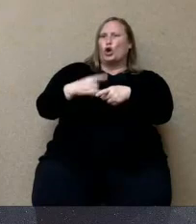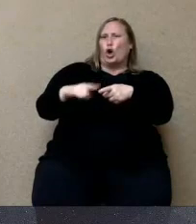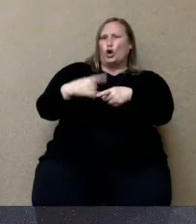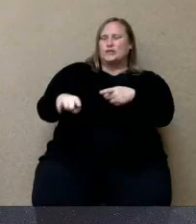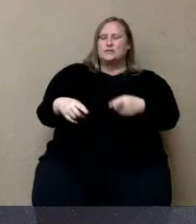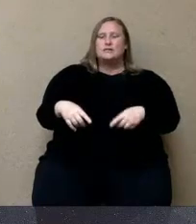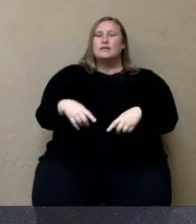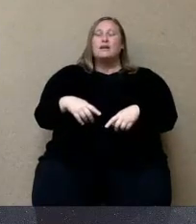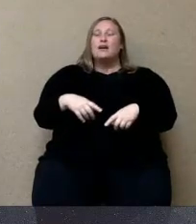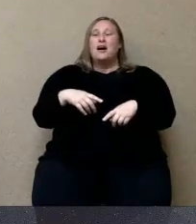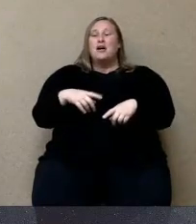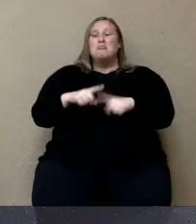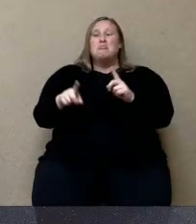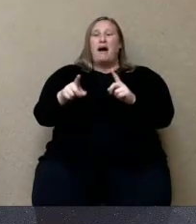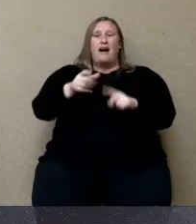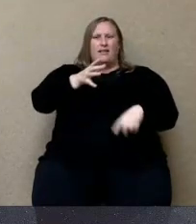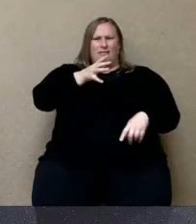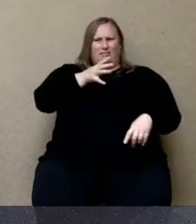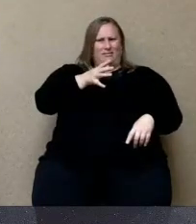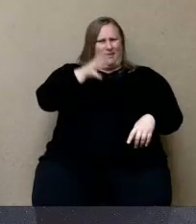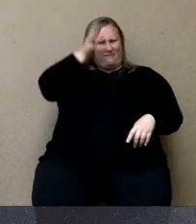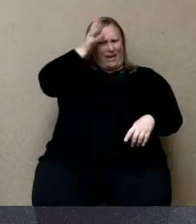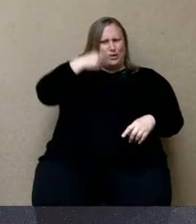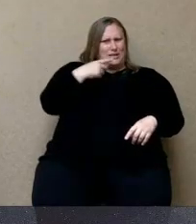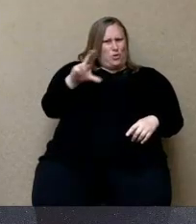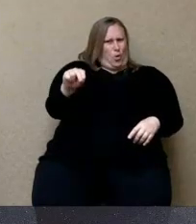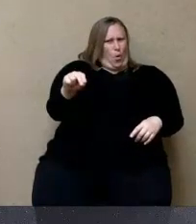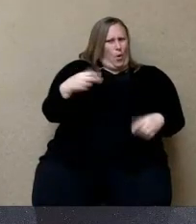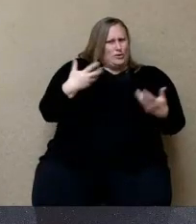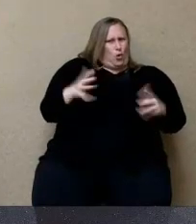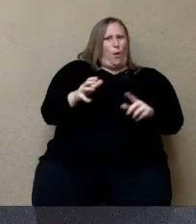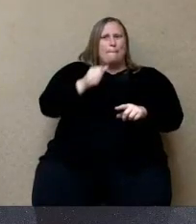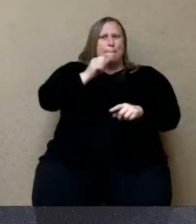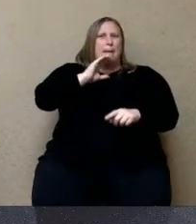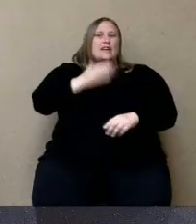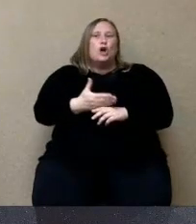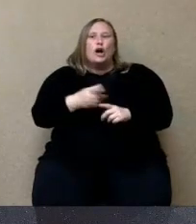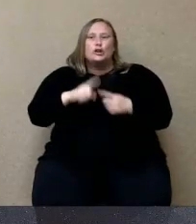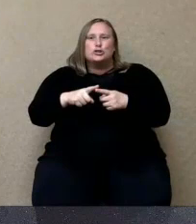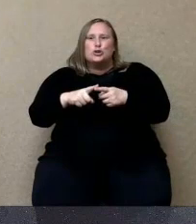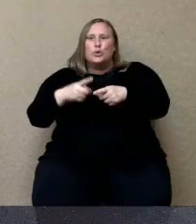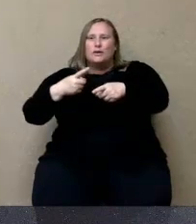father wants her punished, but she should have the ability. That's something, I don't know if anybody else has run into